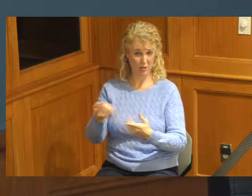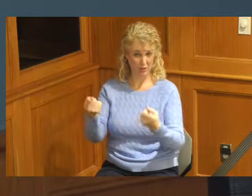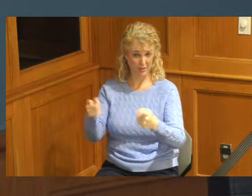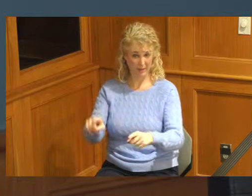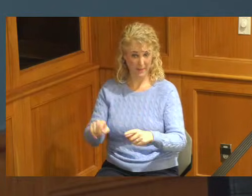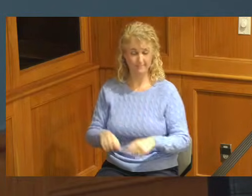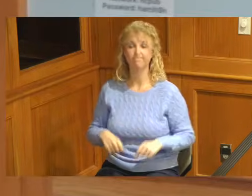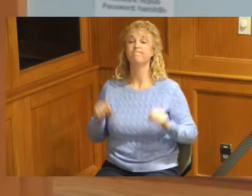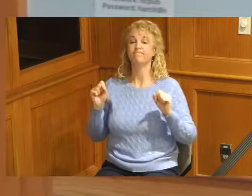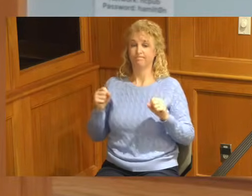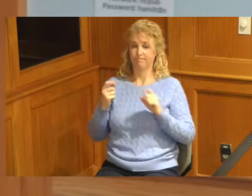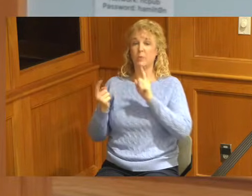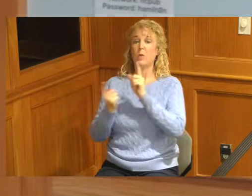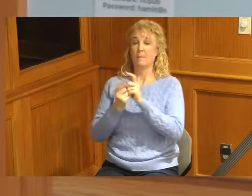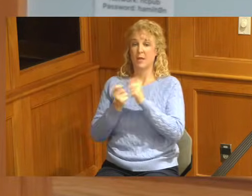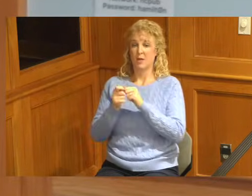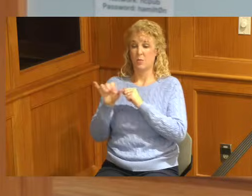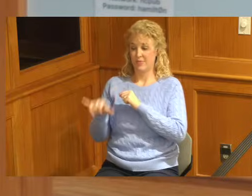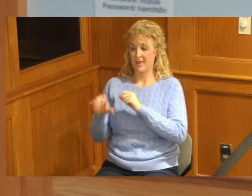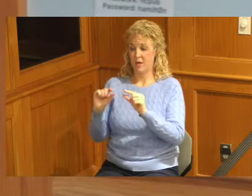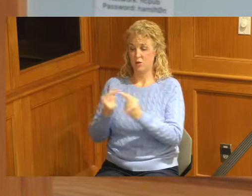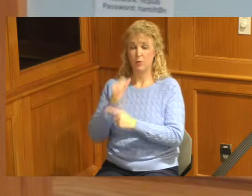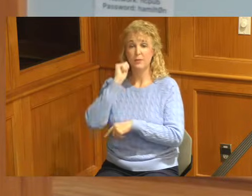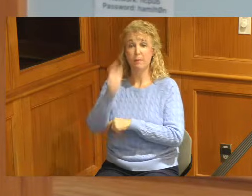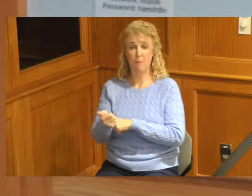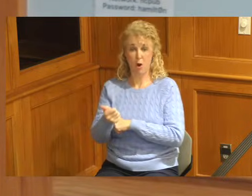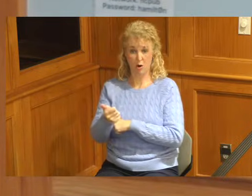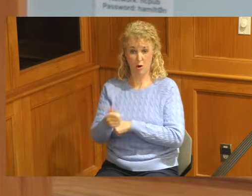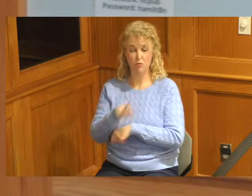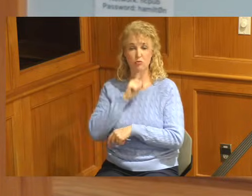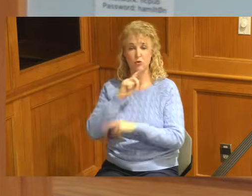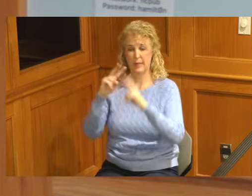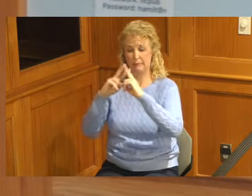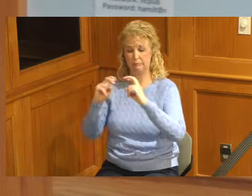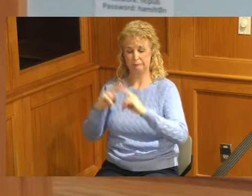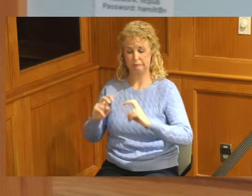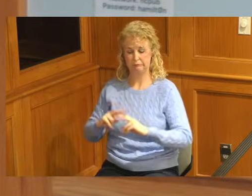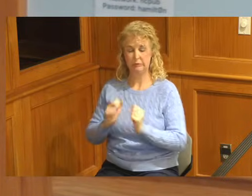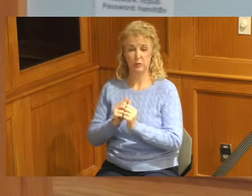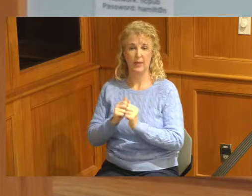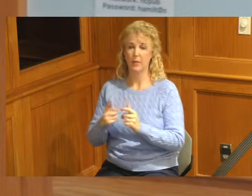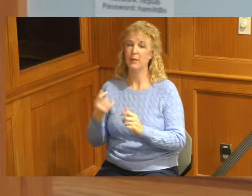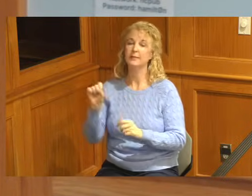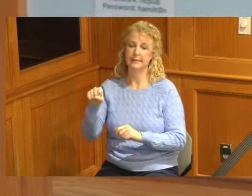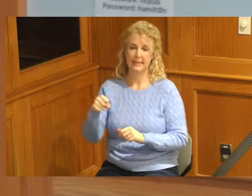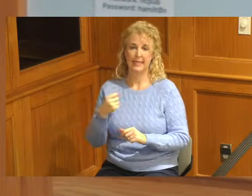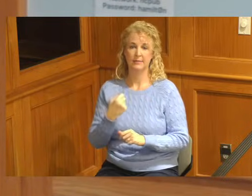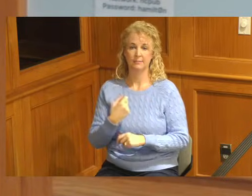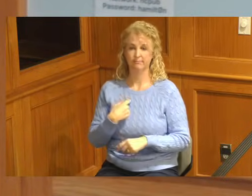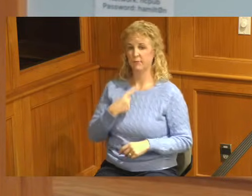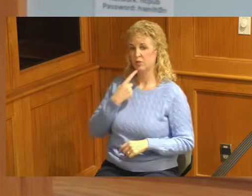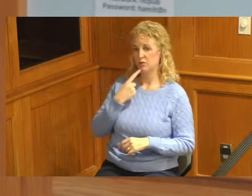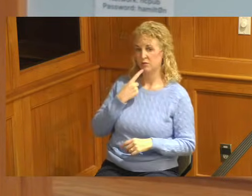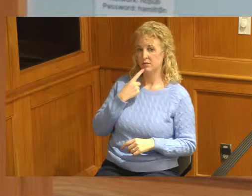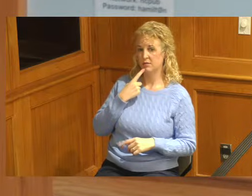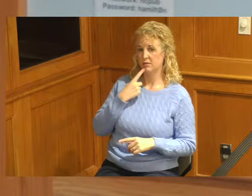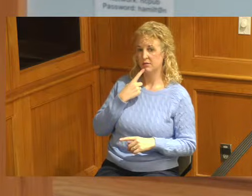in fact, we're meeting with them tomorrow to sort of dig into that together. But yeah, that's an ongoing conversation. Okay. I heard you say you're going to meet tomorrow. I didn't forget